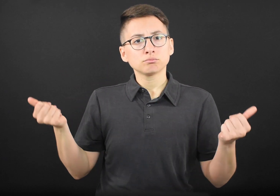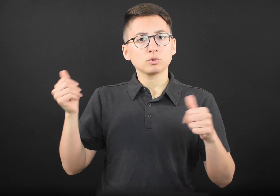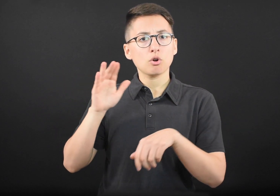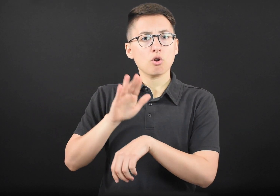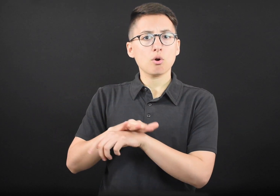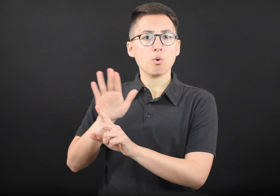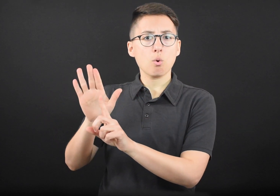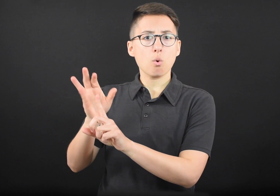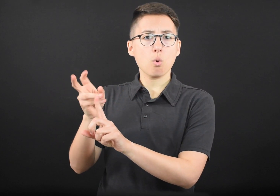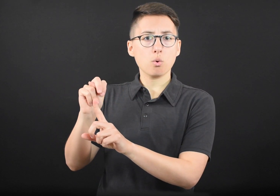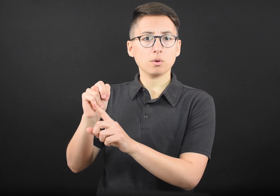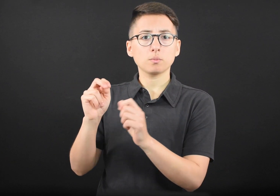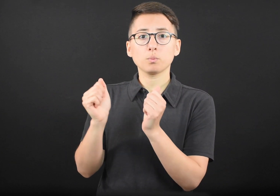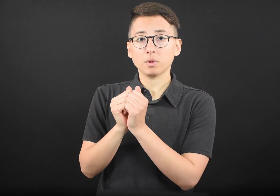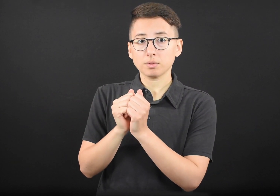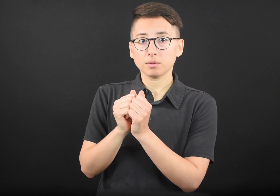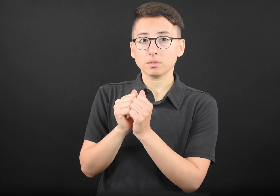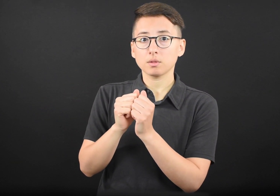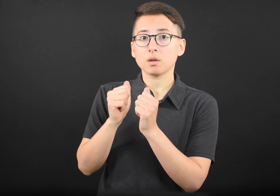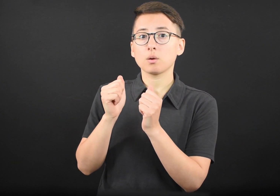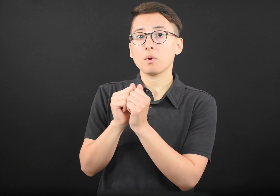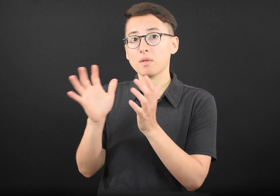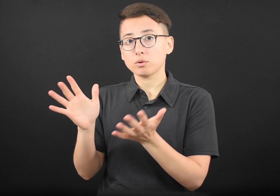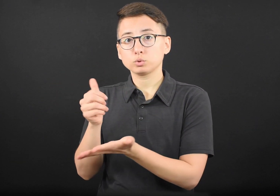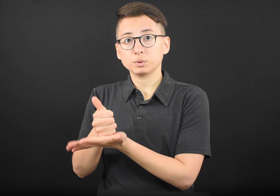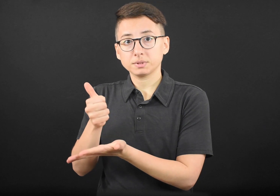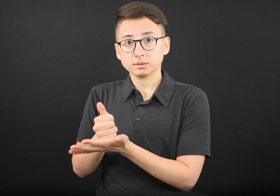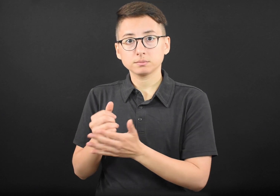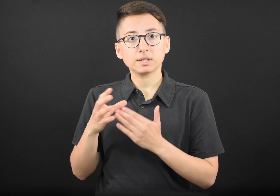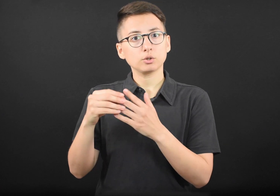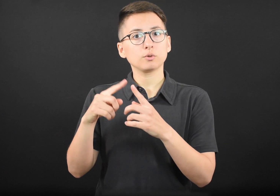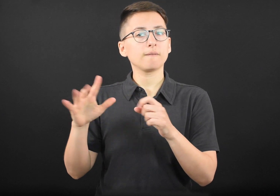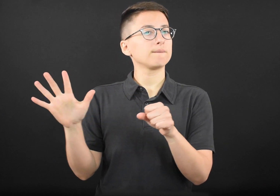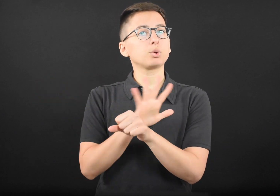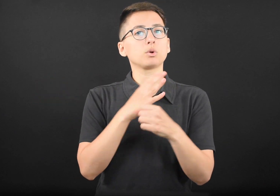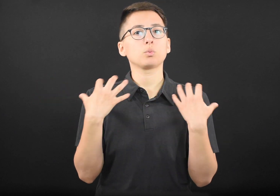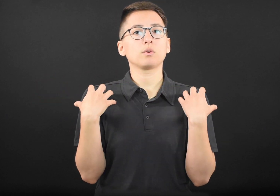and many cases resolve on their own or with treatment, leading to a full recovery.